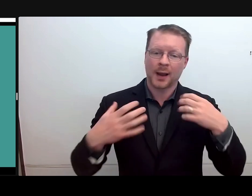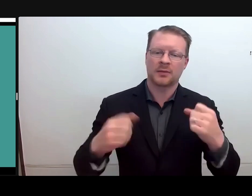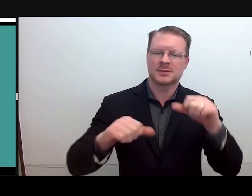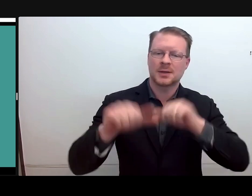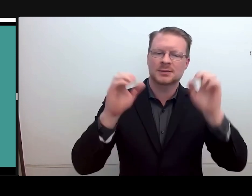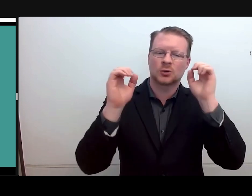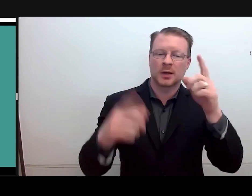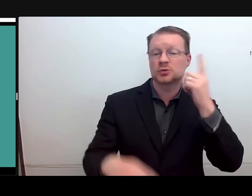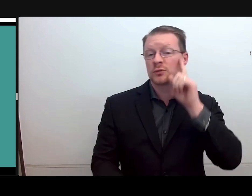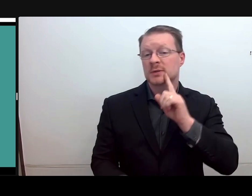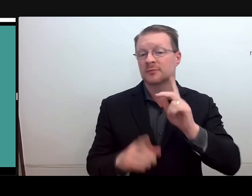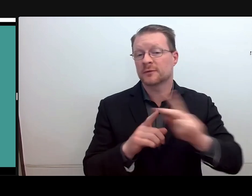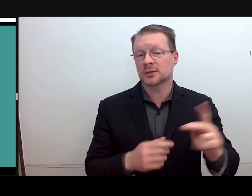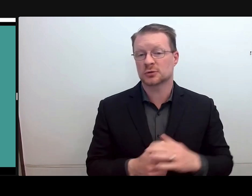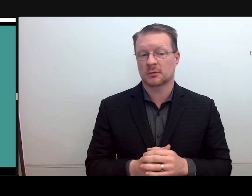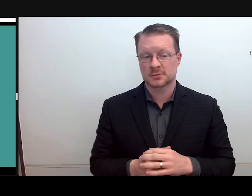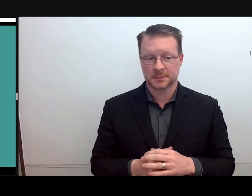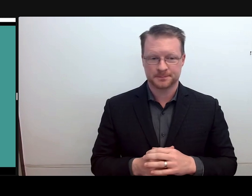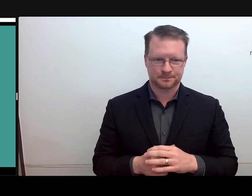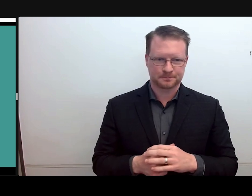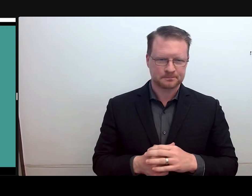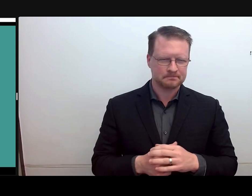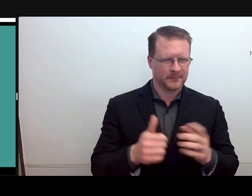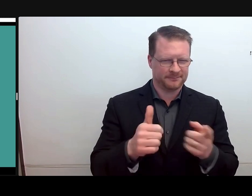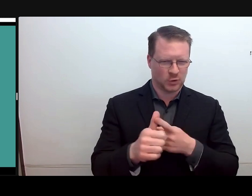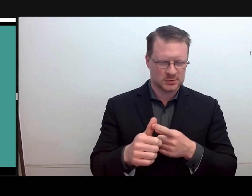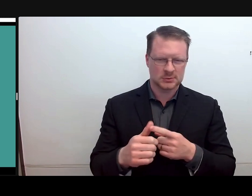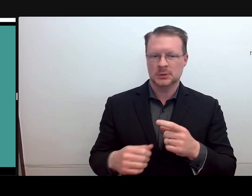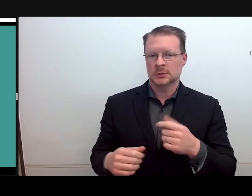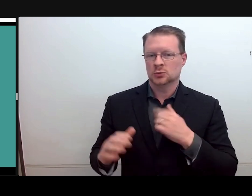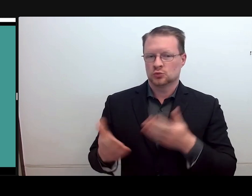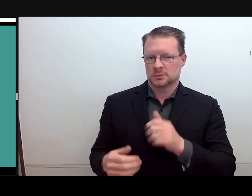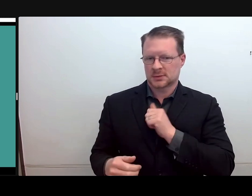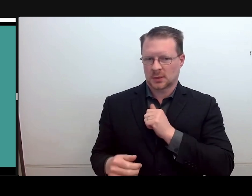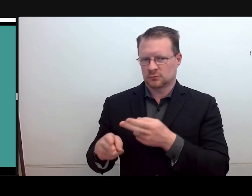to and through health science, education for deaf professionals.